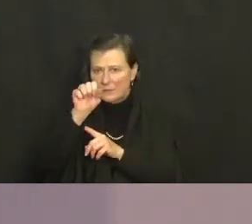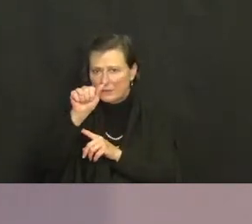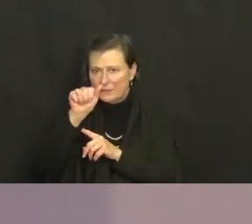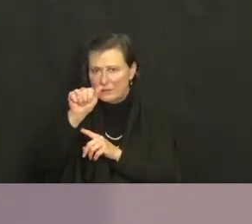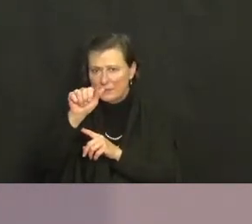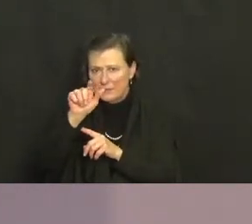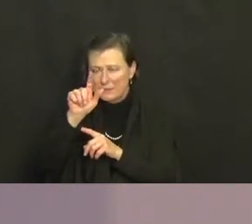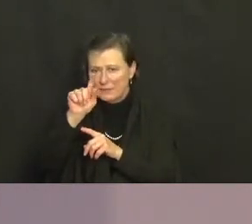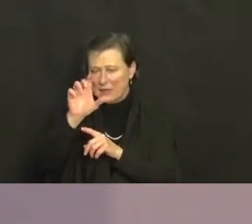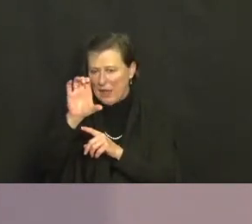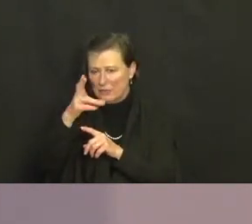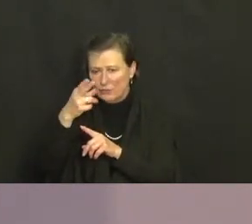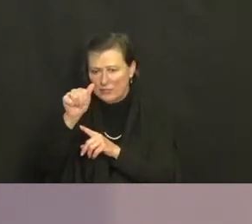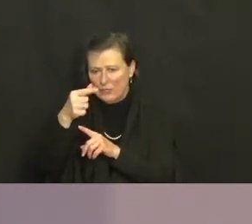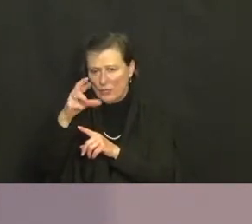soul force.